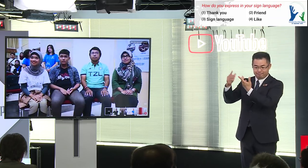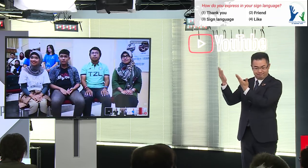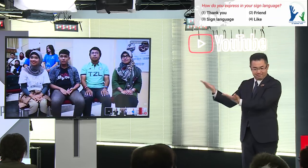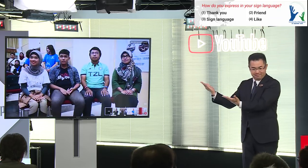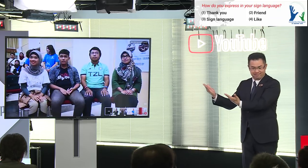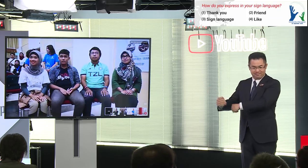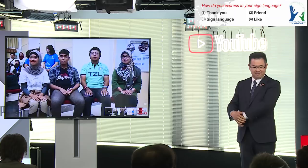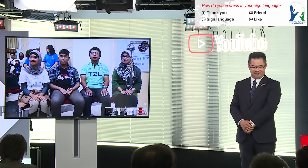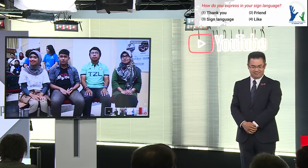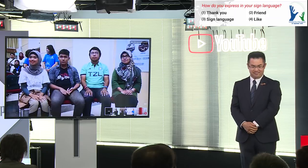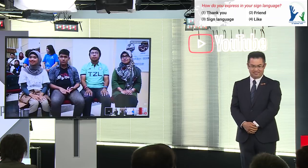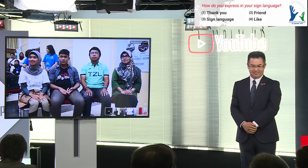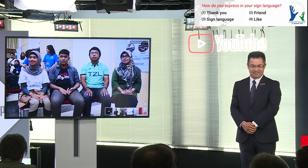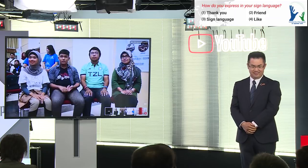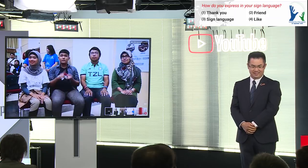please show us the sign for the word "thank you"?